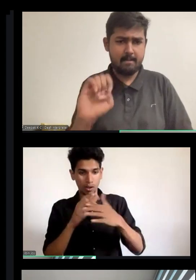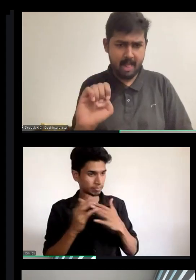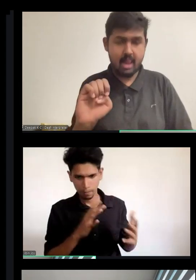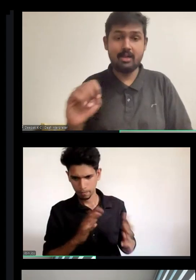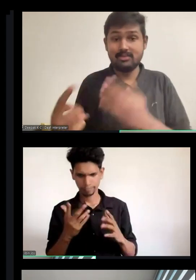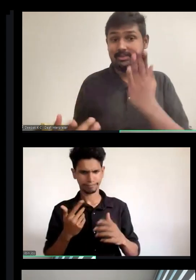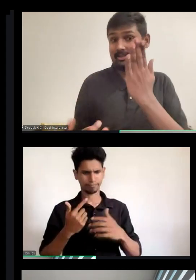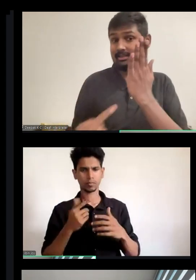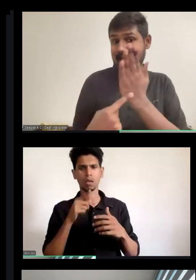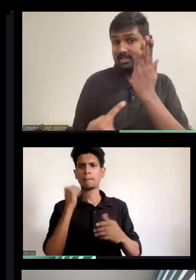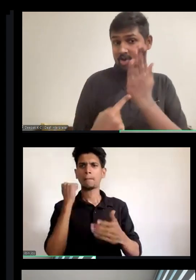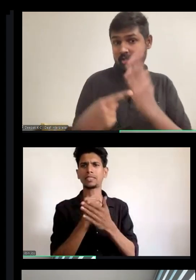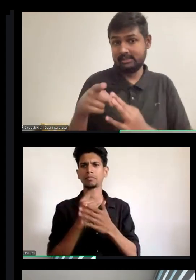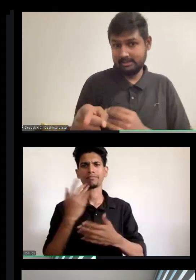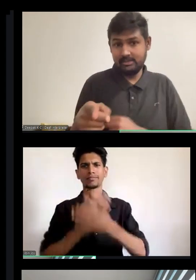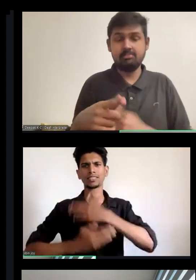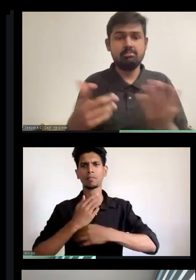The fourth pillar is inclusive delivery.